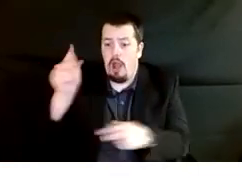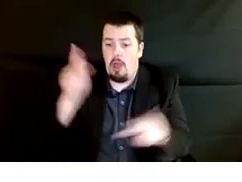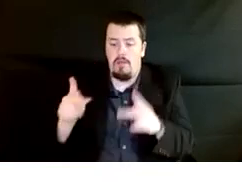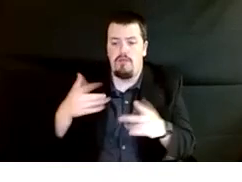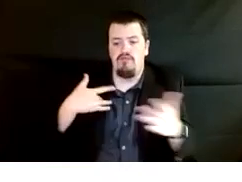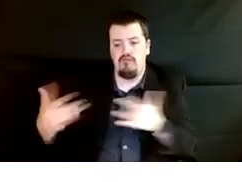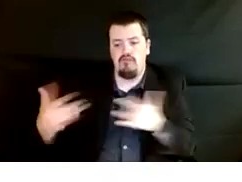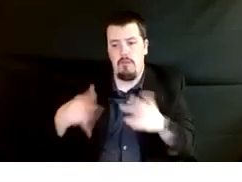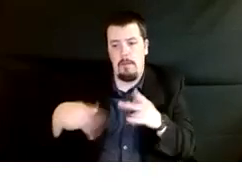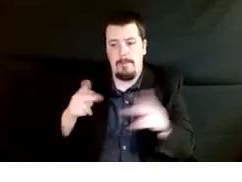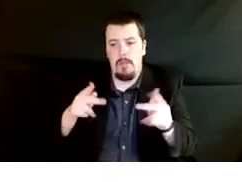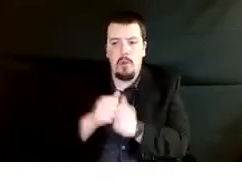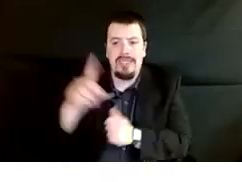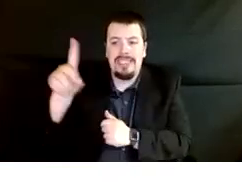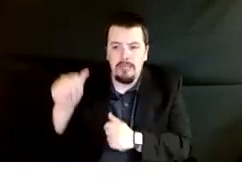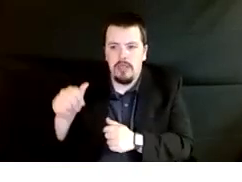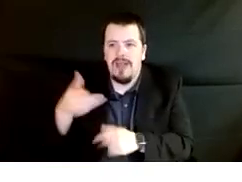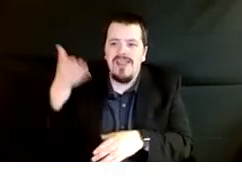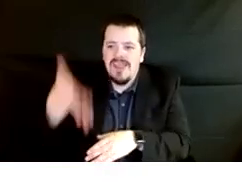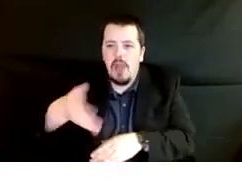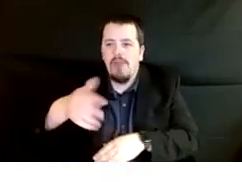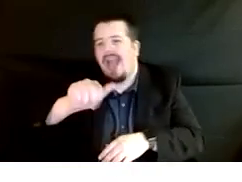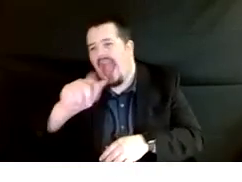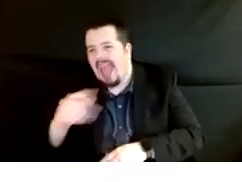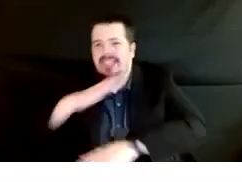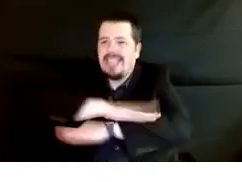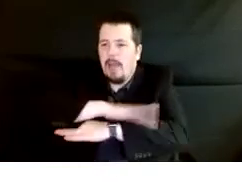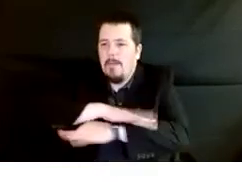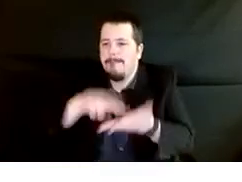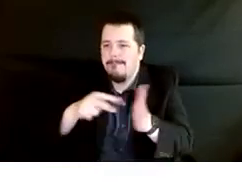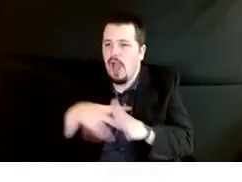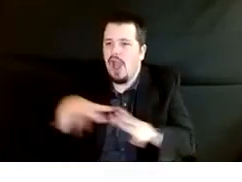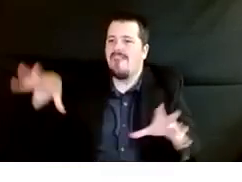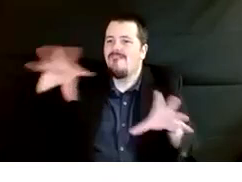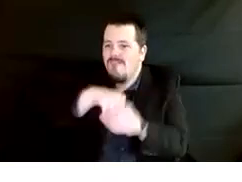with disabilities are at the table uh because otherwise these things are not going to change and